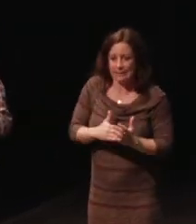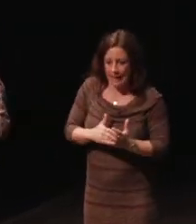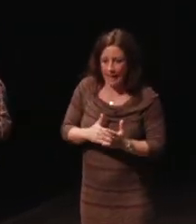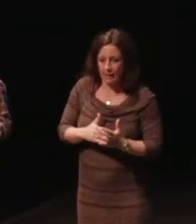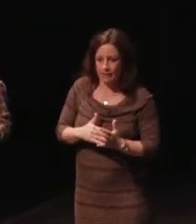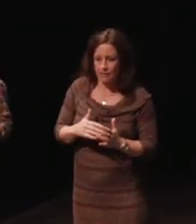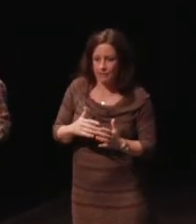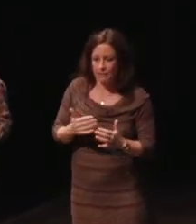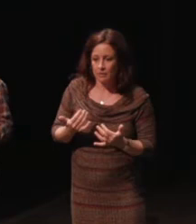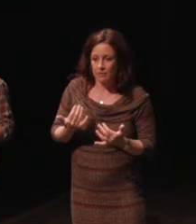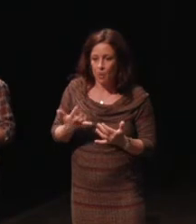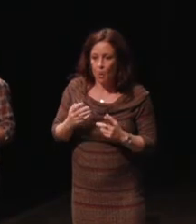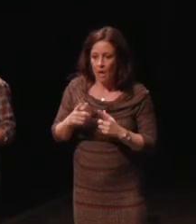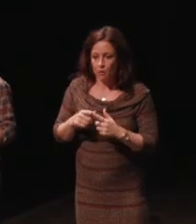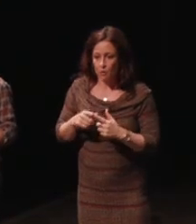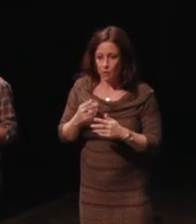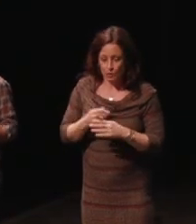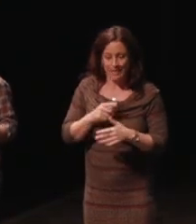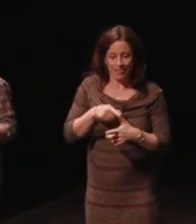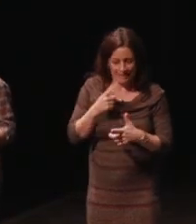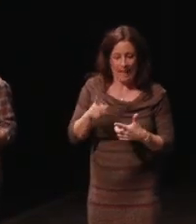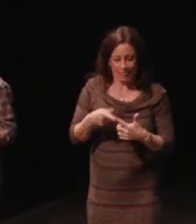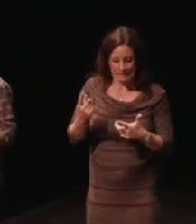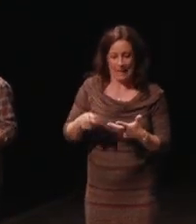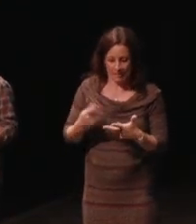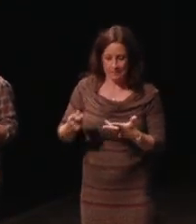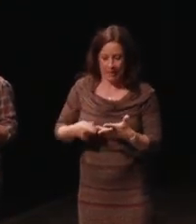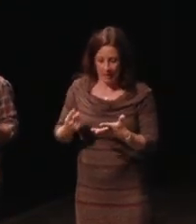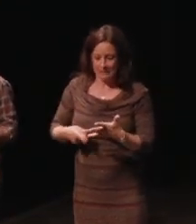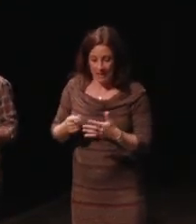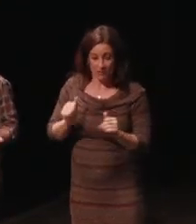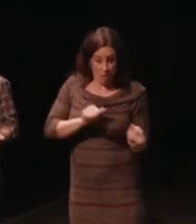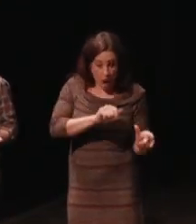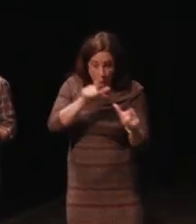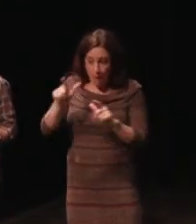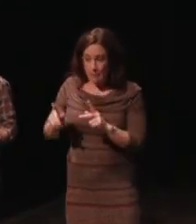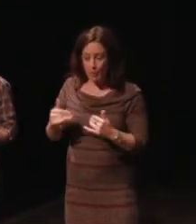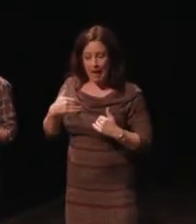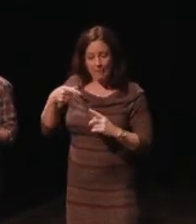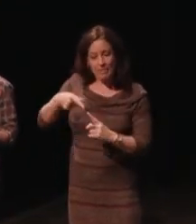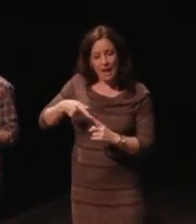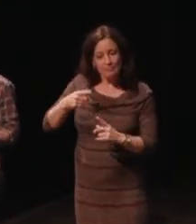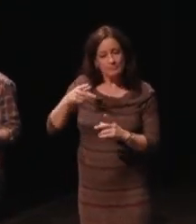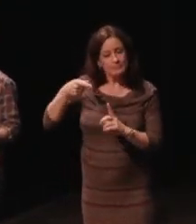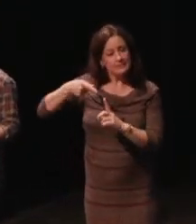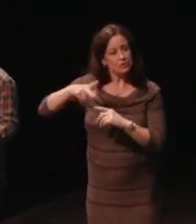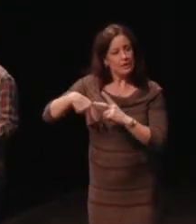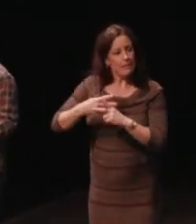necessarily use all of those things for all people who had that particular condition,